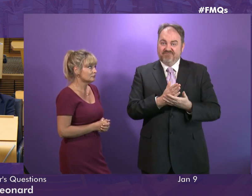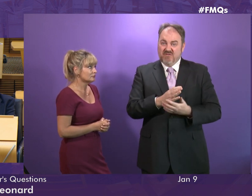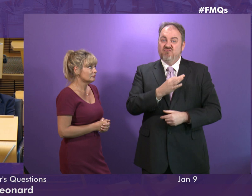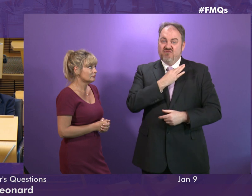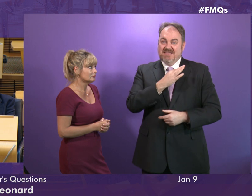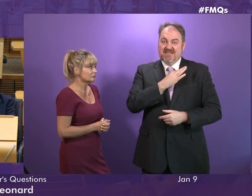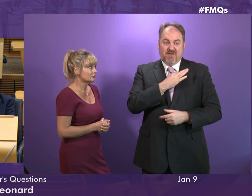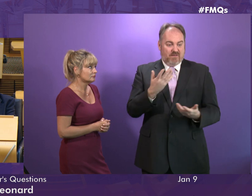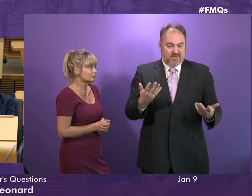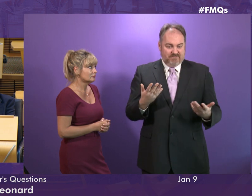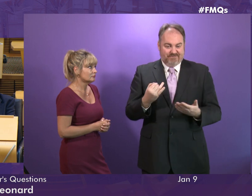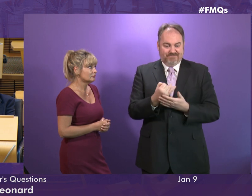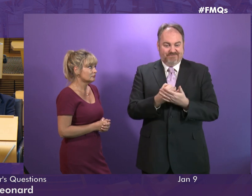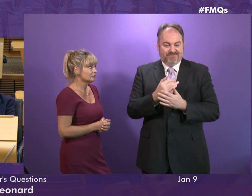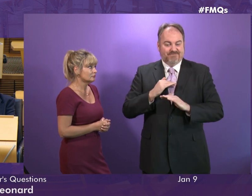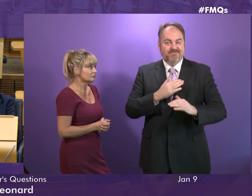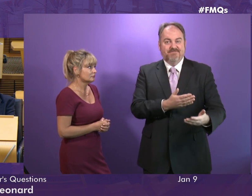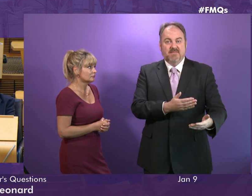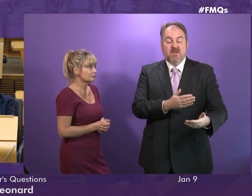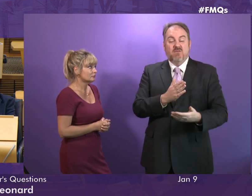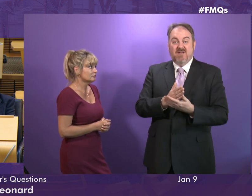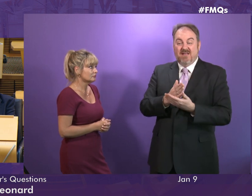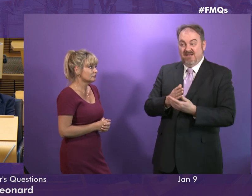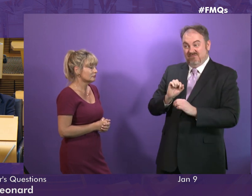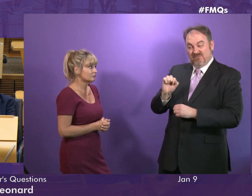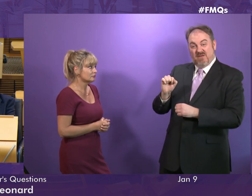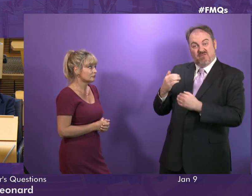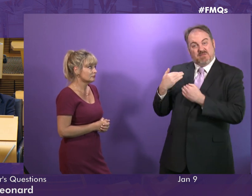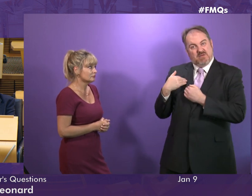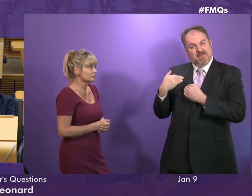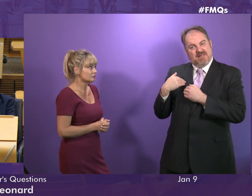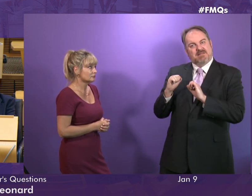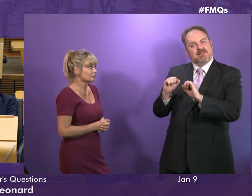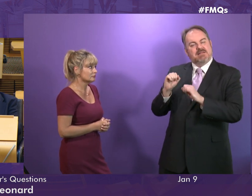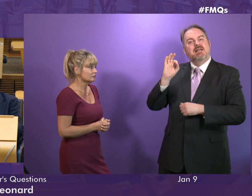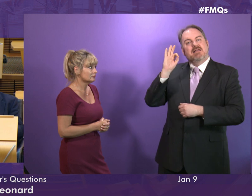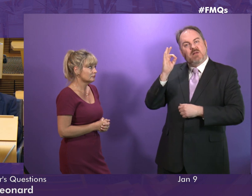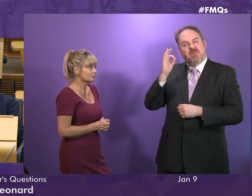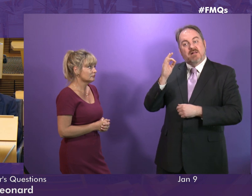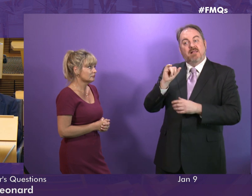Minister accept that the responsibility, of course, lies with councils such as SNP South